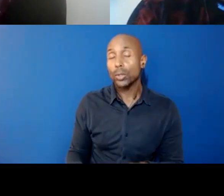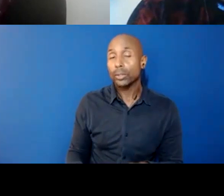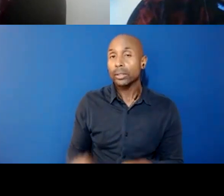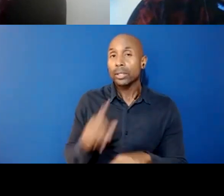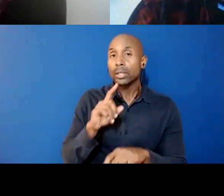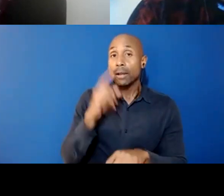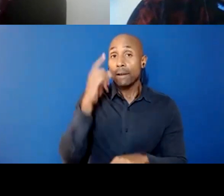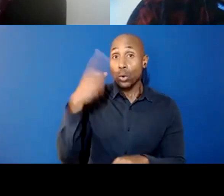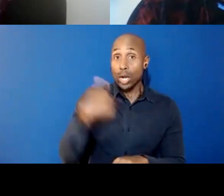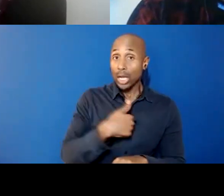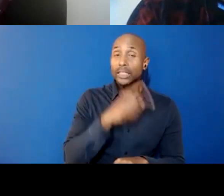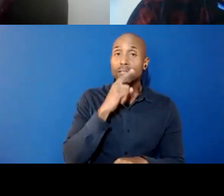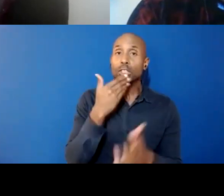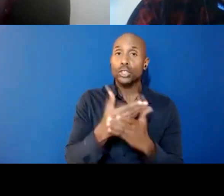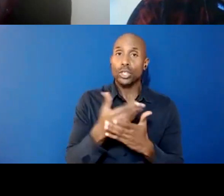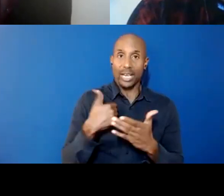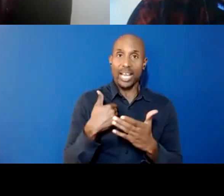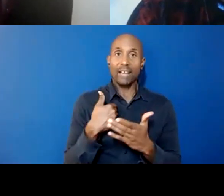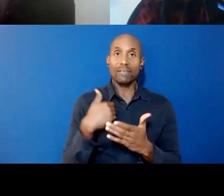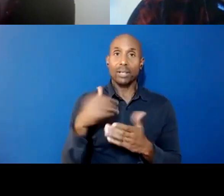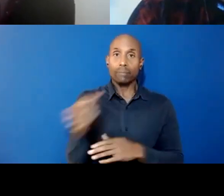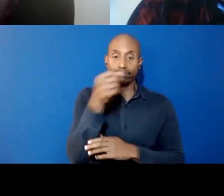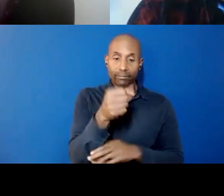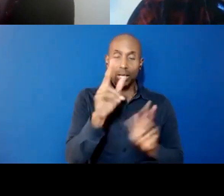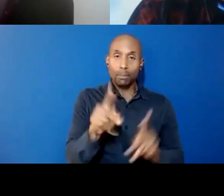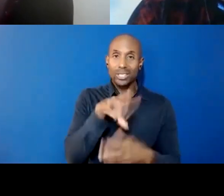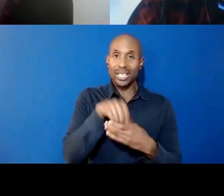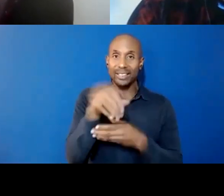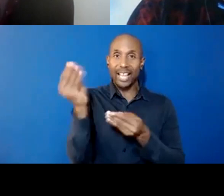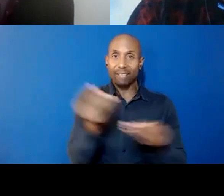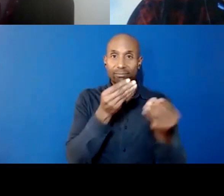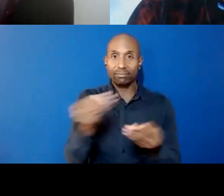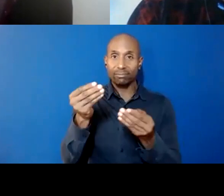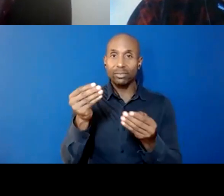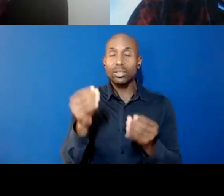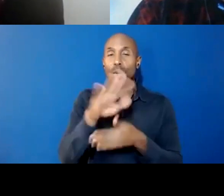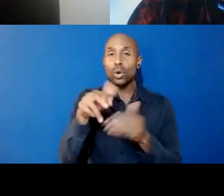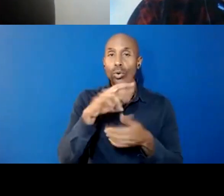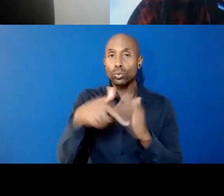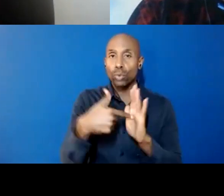In some cases, some staff members specialize in the first-generation college students,